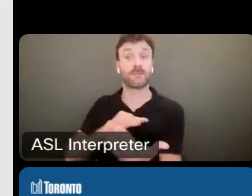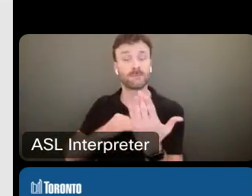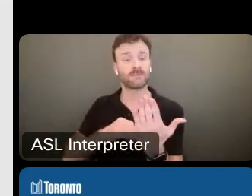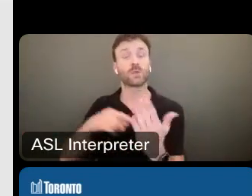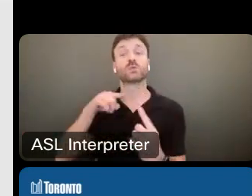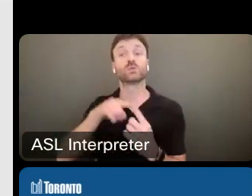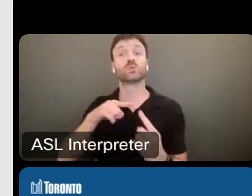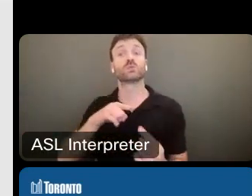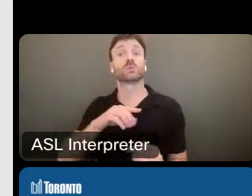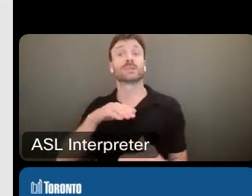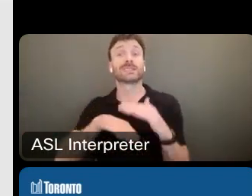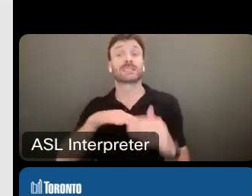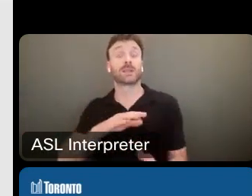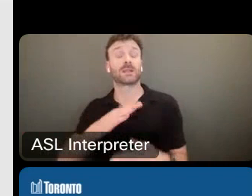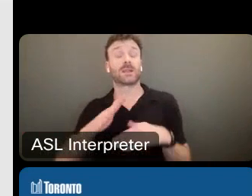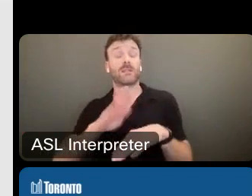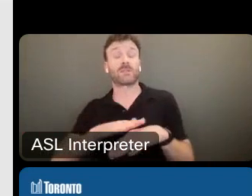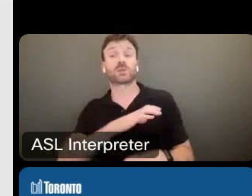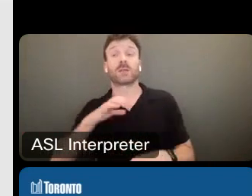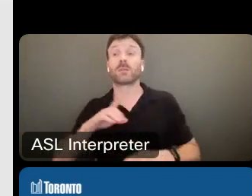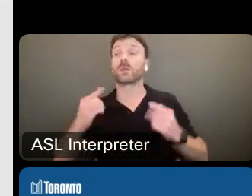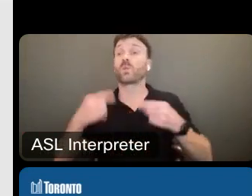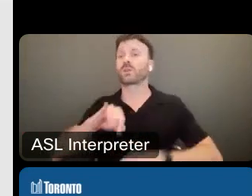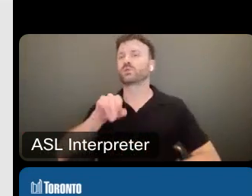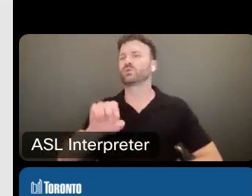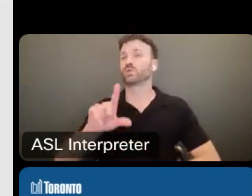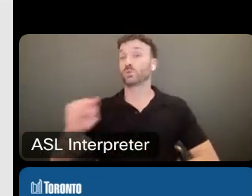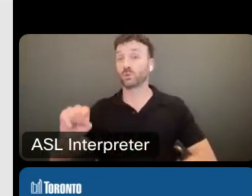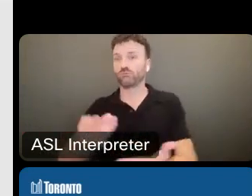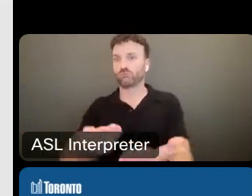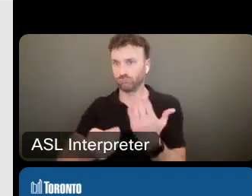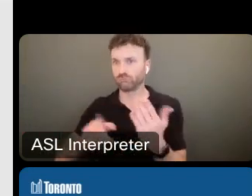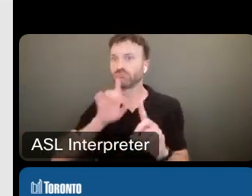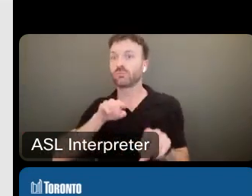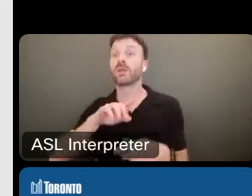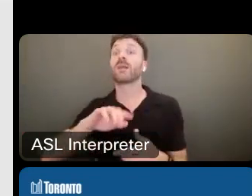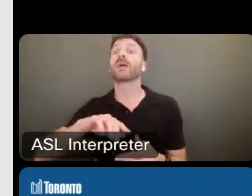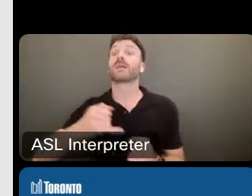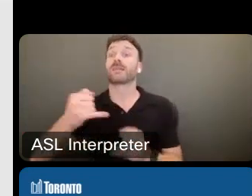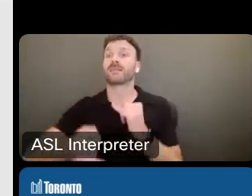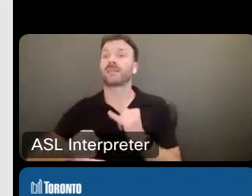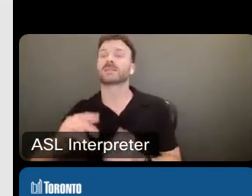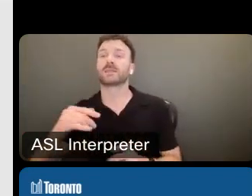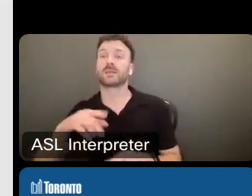June of 2022 and then followed by a report to Executive Committee in July of that year